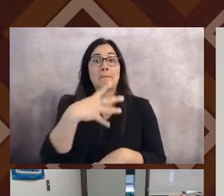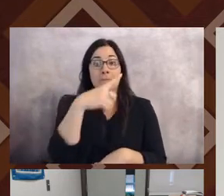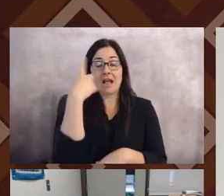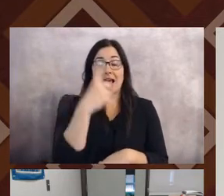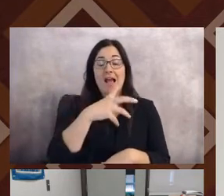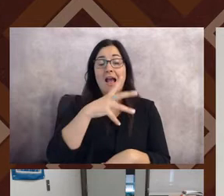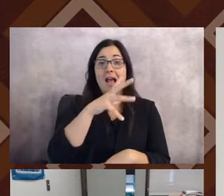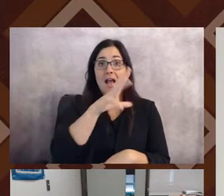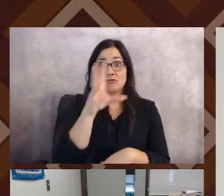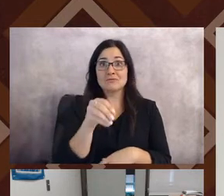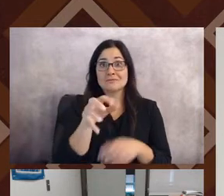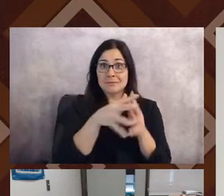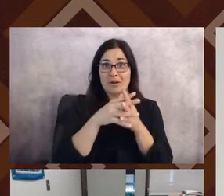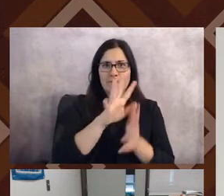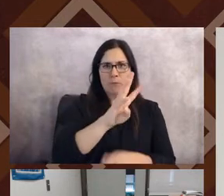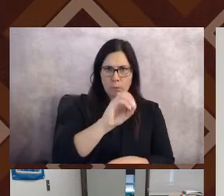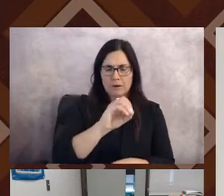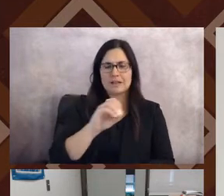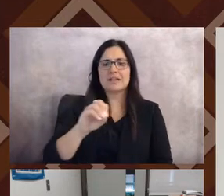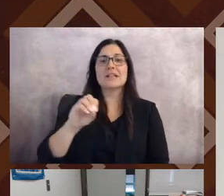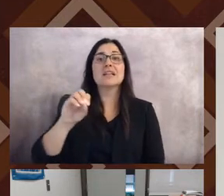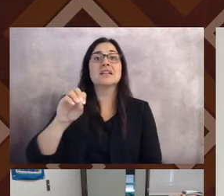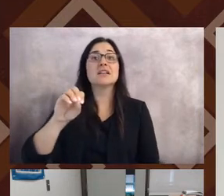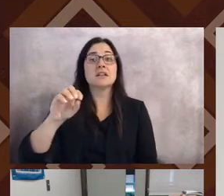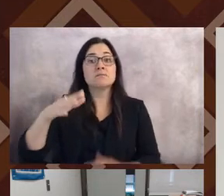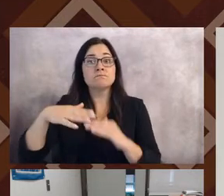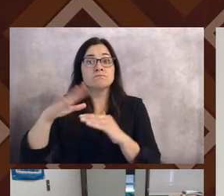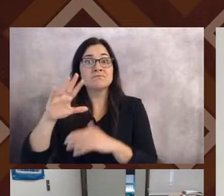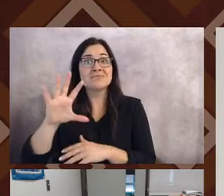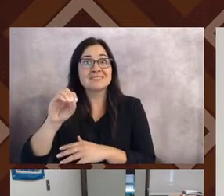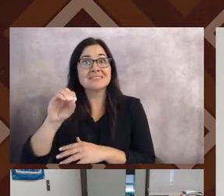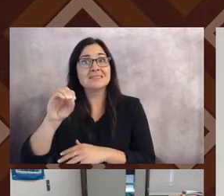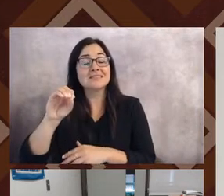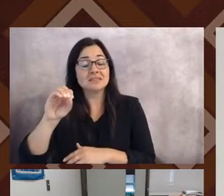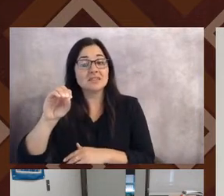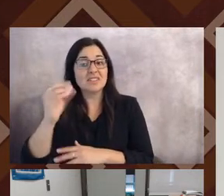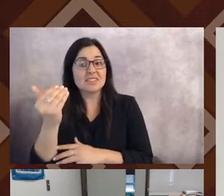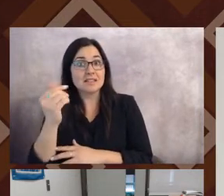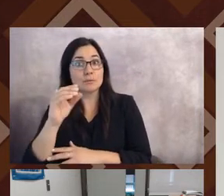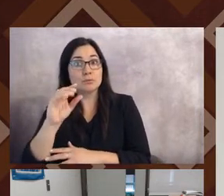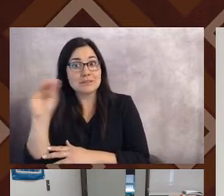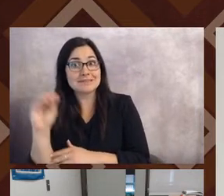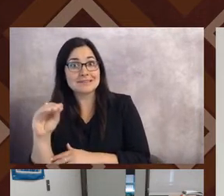40% was panic, and the other 20% were white and Asian people. They got into looking